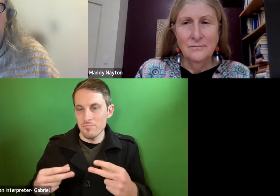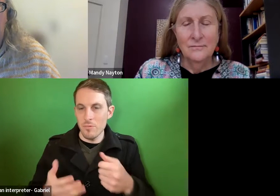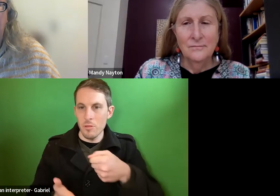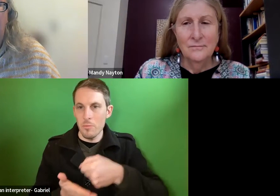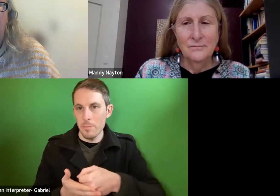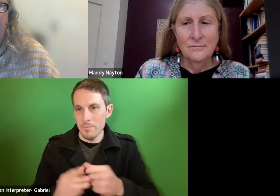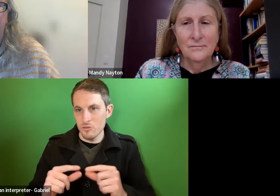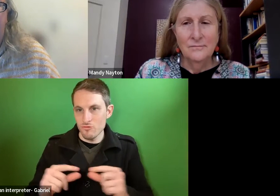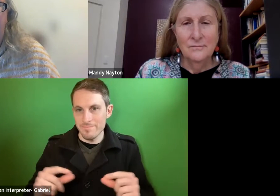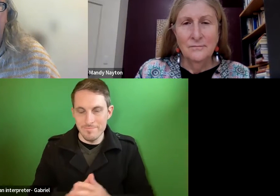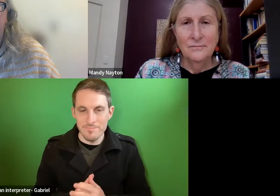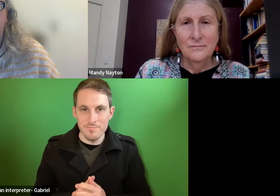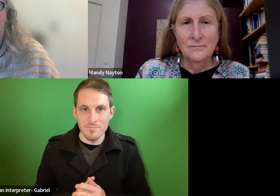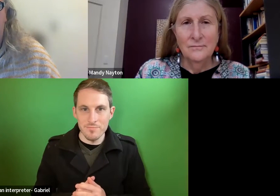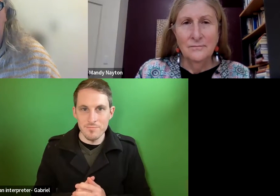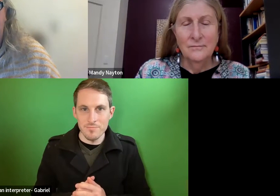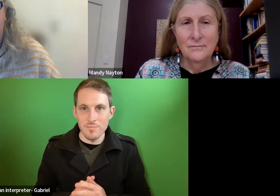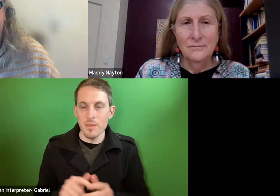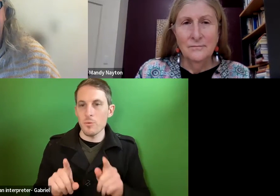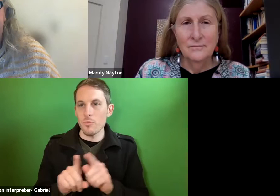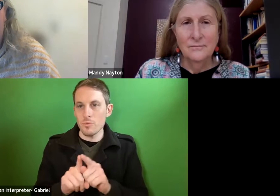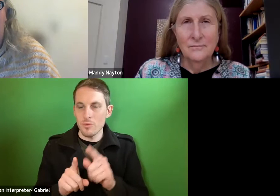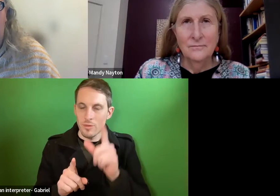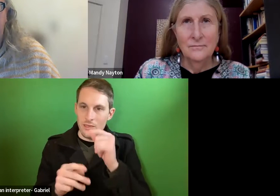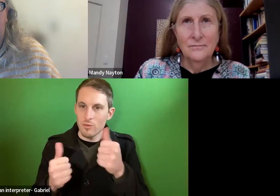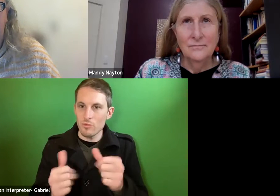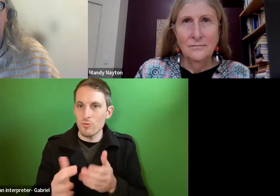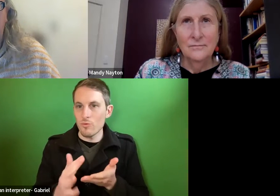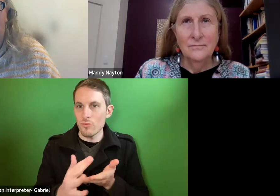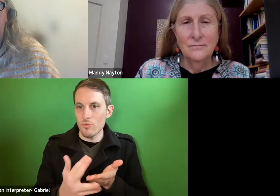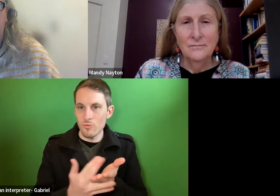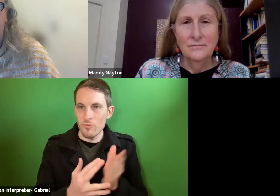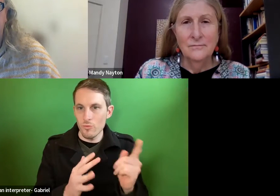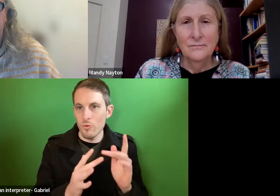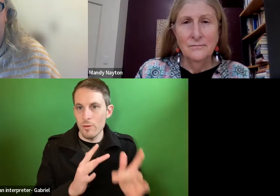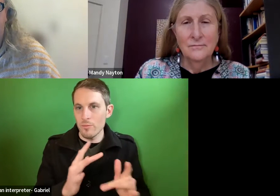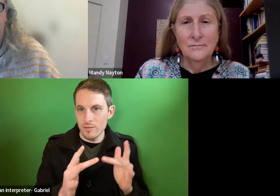We also have captions available via web browser and Jane will now put that into the chat box